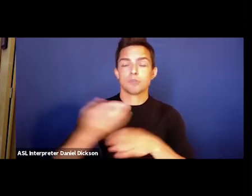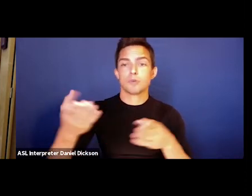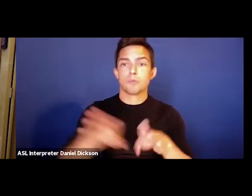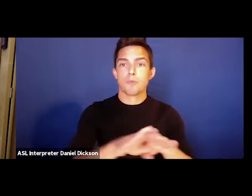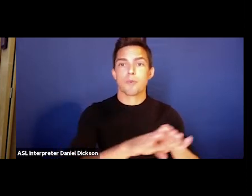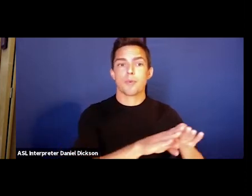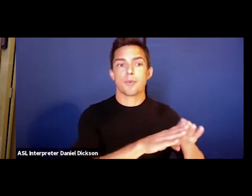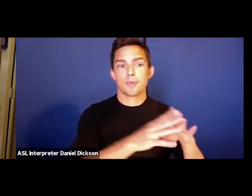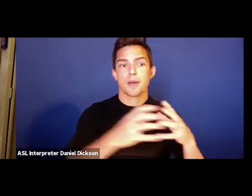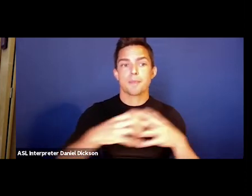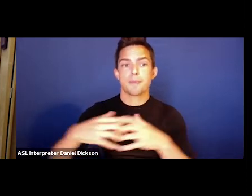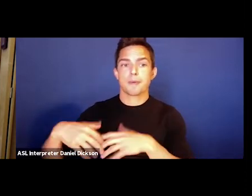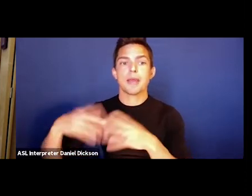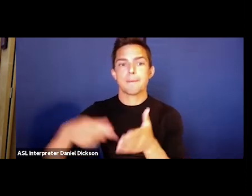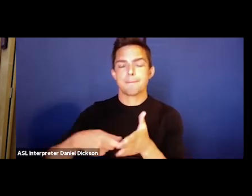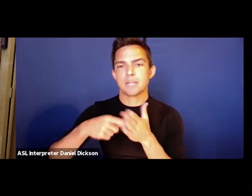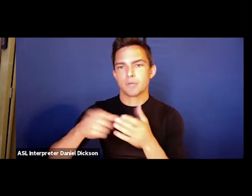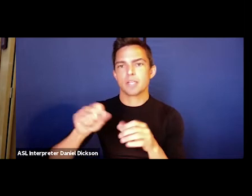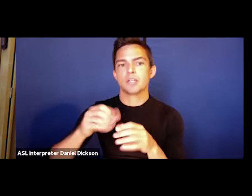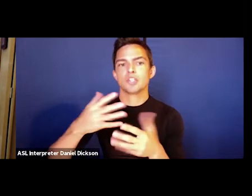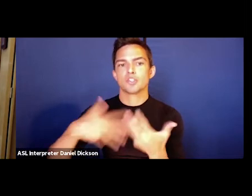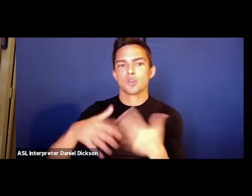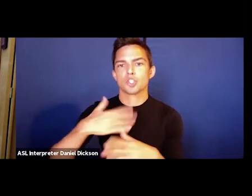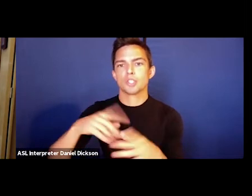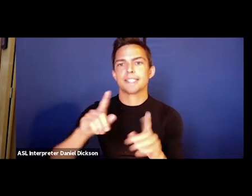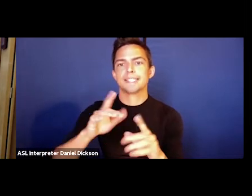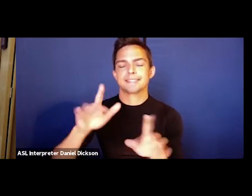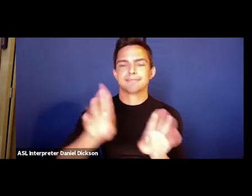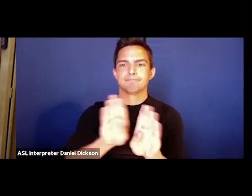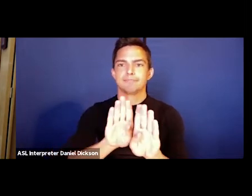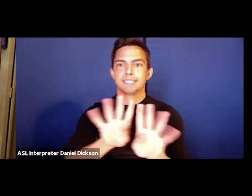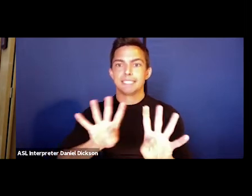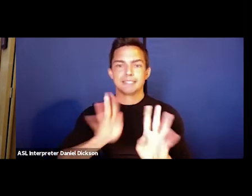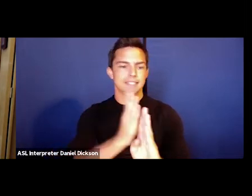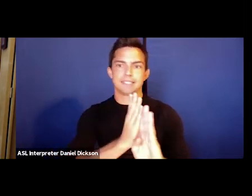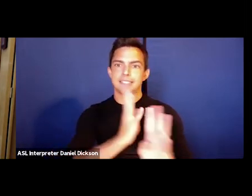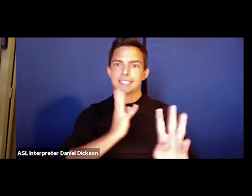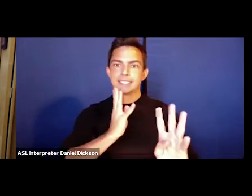this experience of social isolation. And in the news it was sometimes referred to